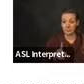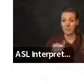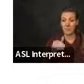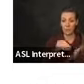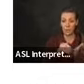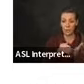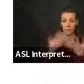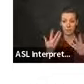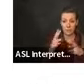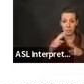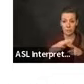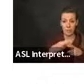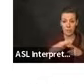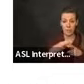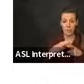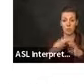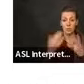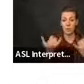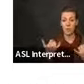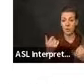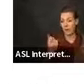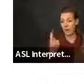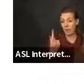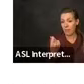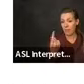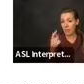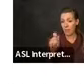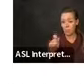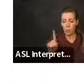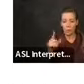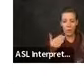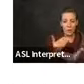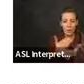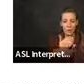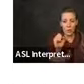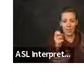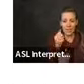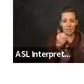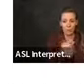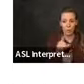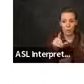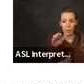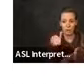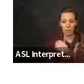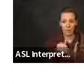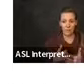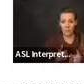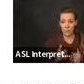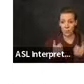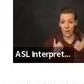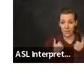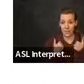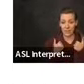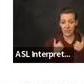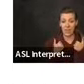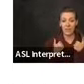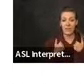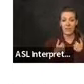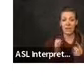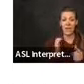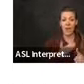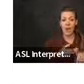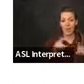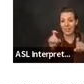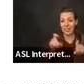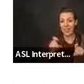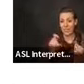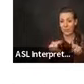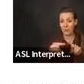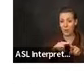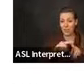have 11.1 new cases per 1000 residents and our test positivity, both overall in